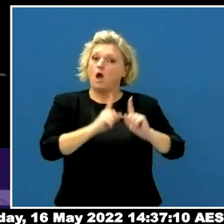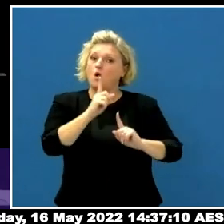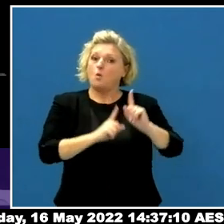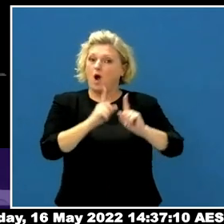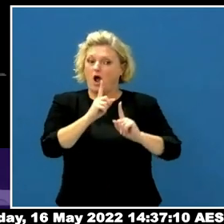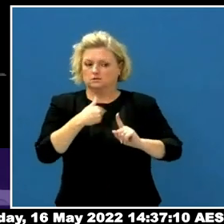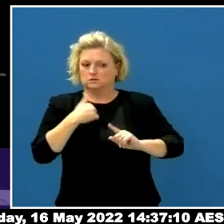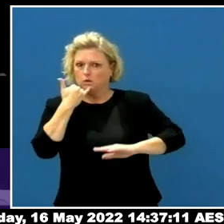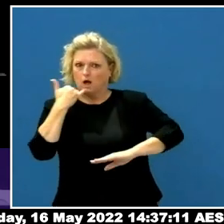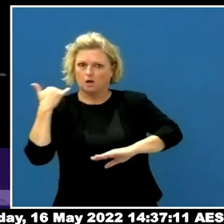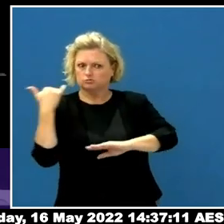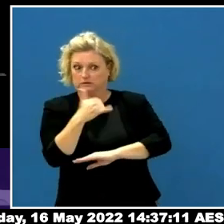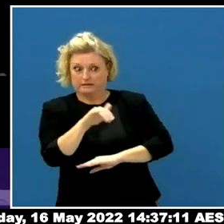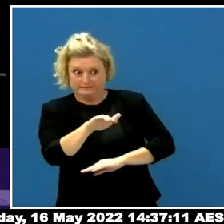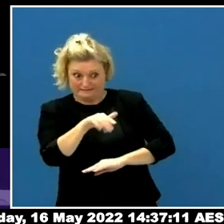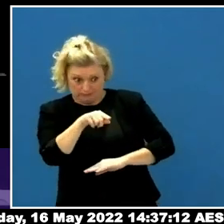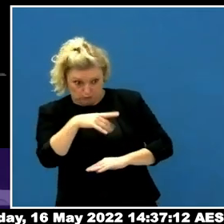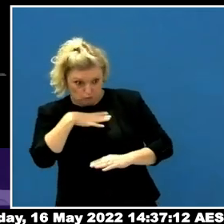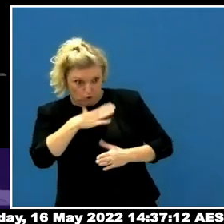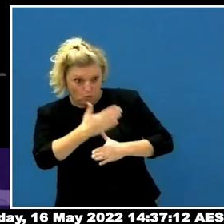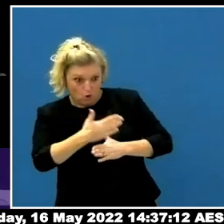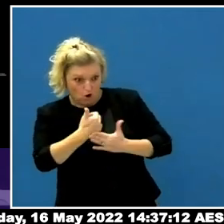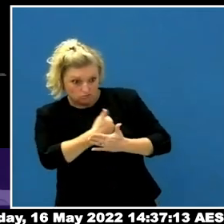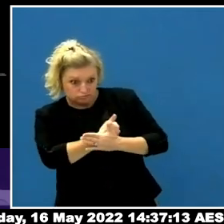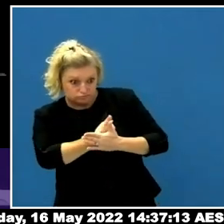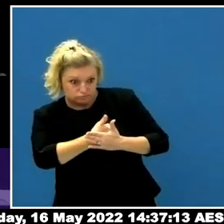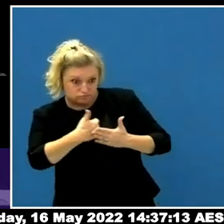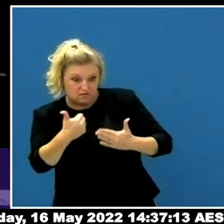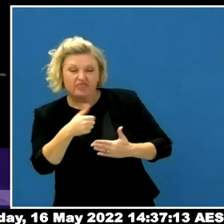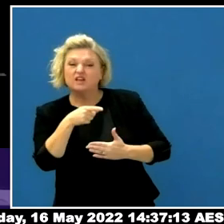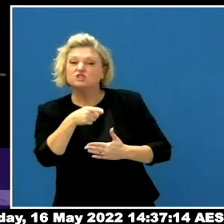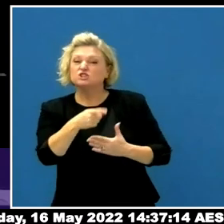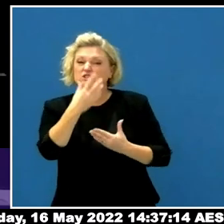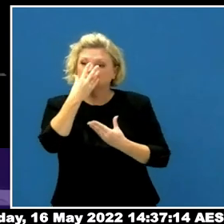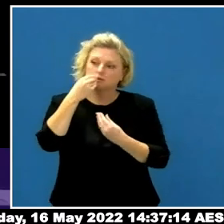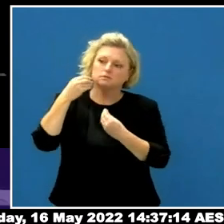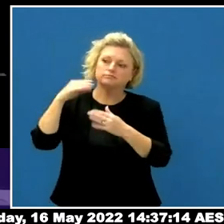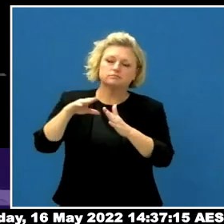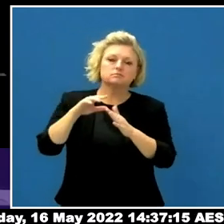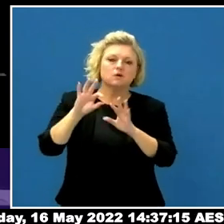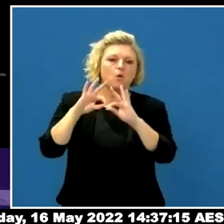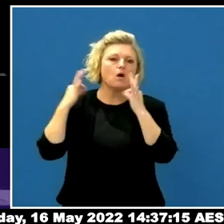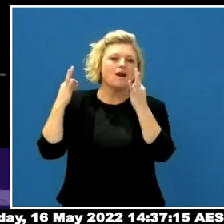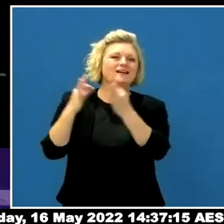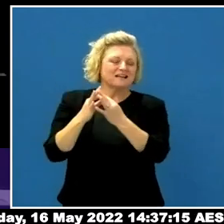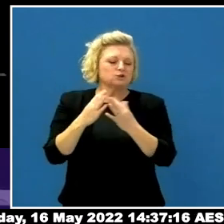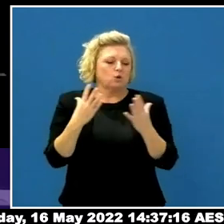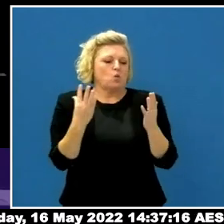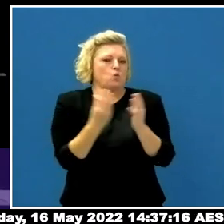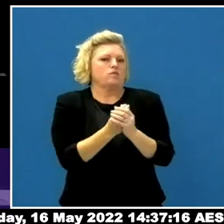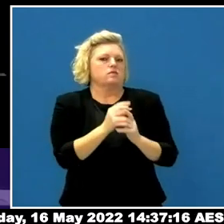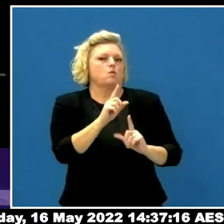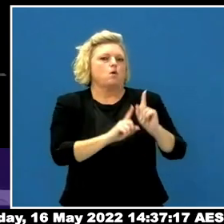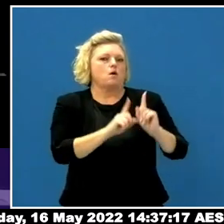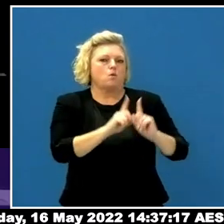she ended up leaving Afford and coming on board with Simon. Alright, so the model now is one-on-one support? That's correct.